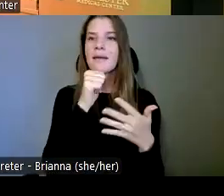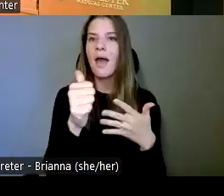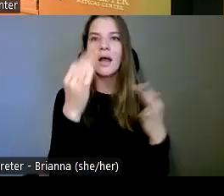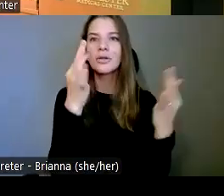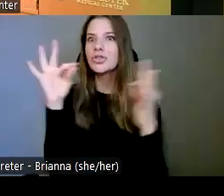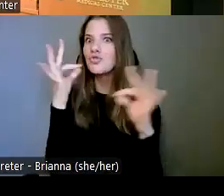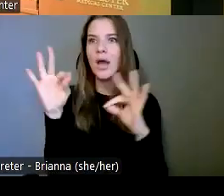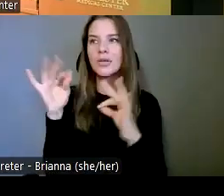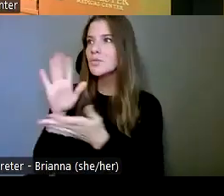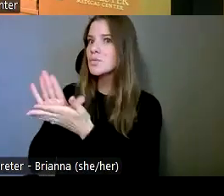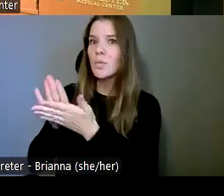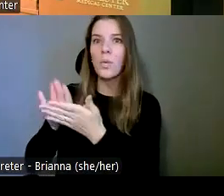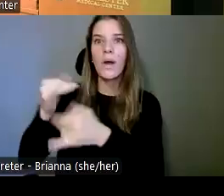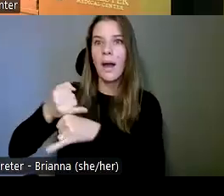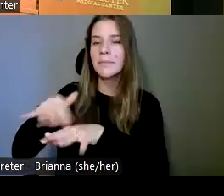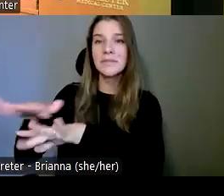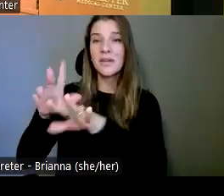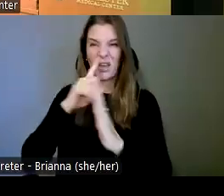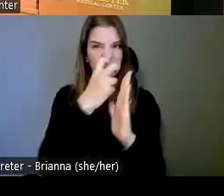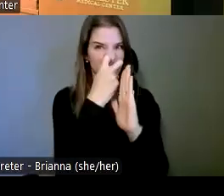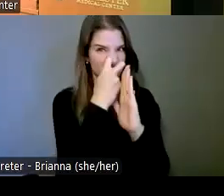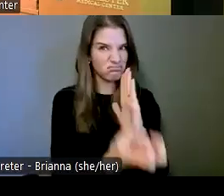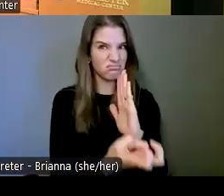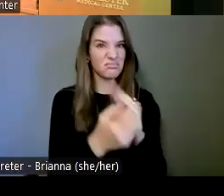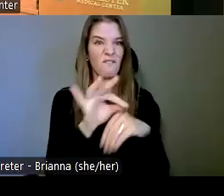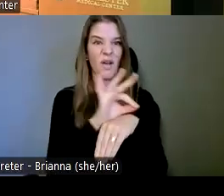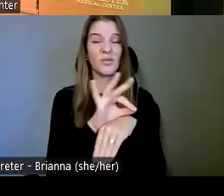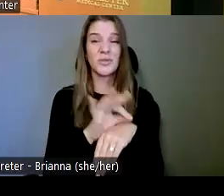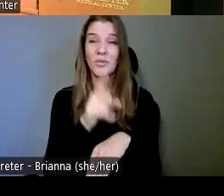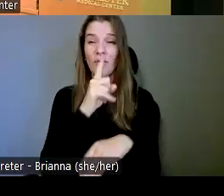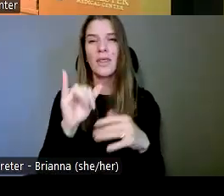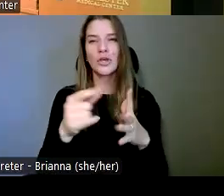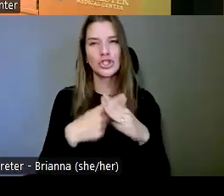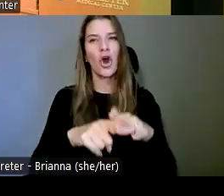it's a central part of what they do. Um so that was kind of the beginnings of it. So he had to